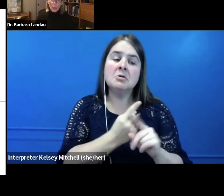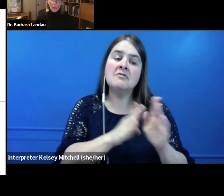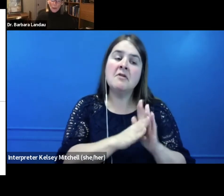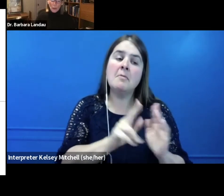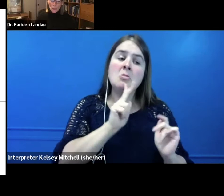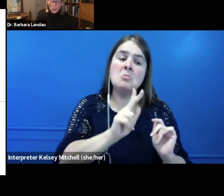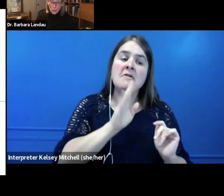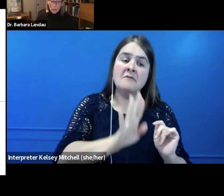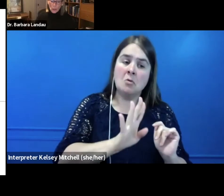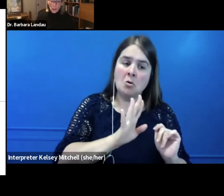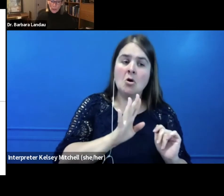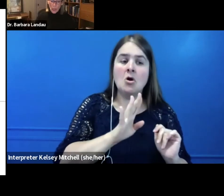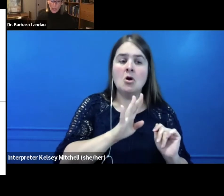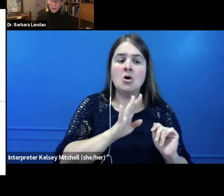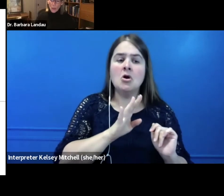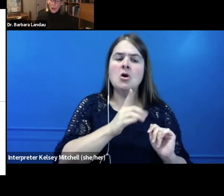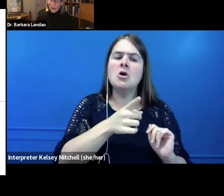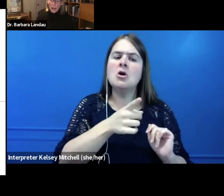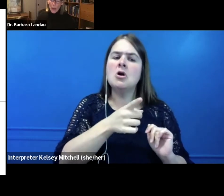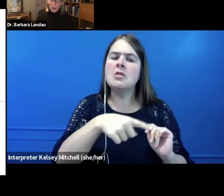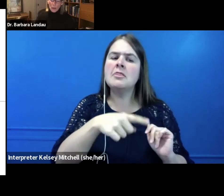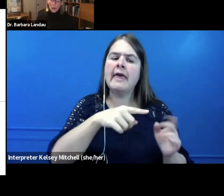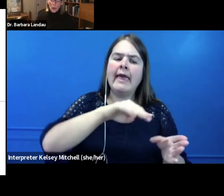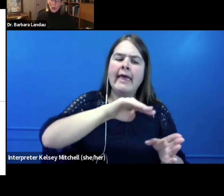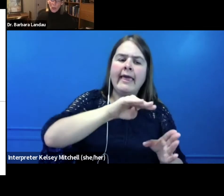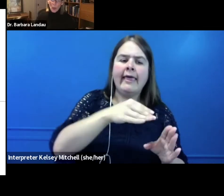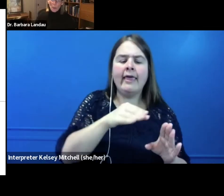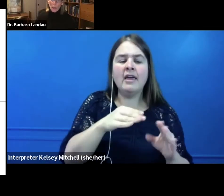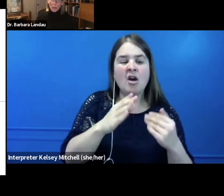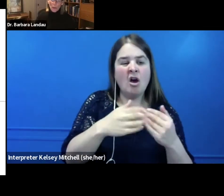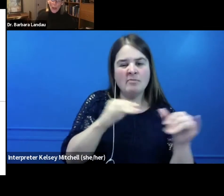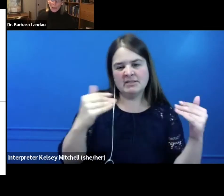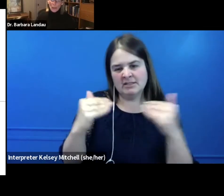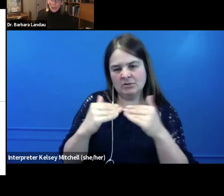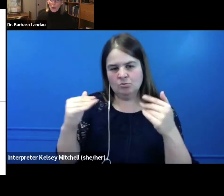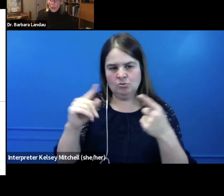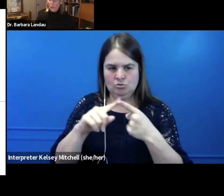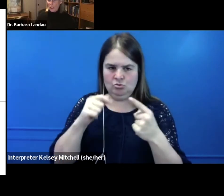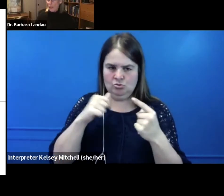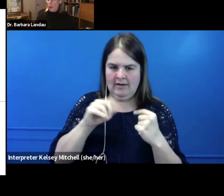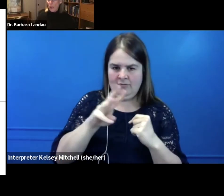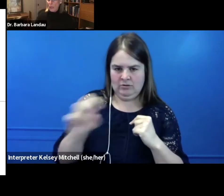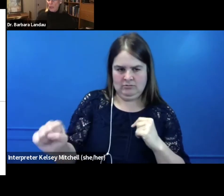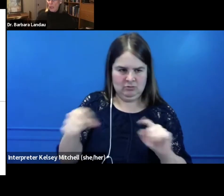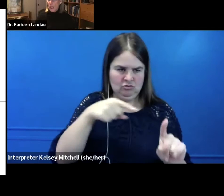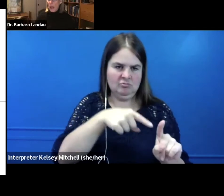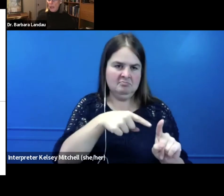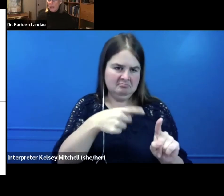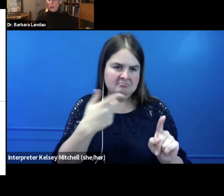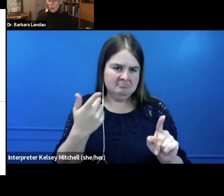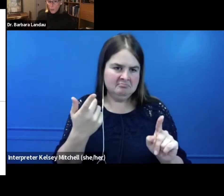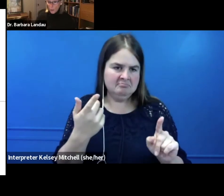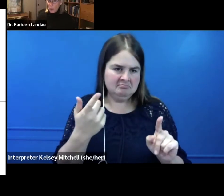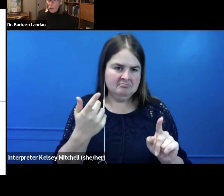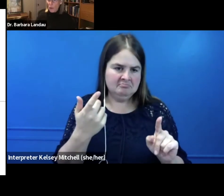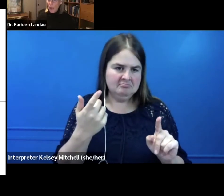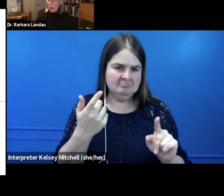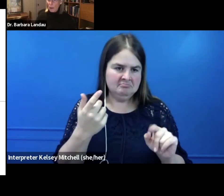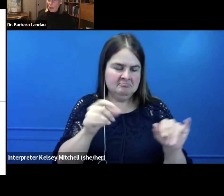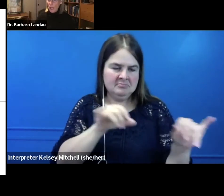they're tuned to the slots the way the adults are but in fact they show as much